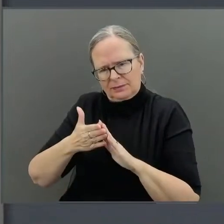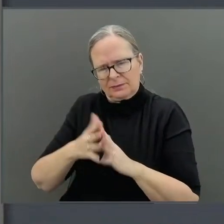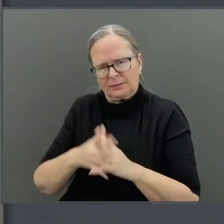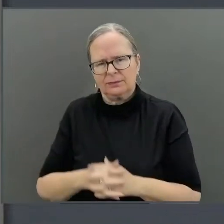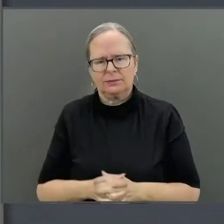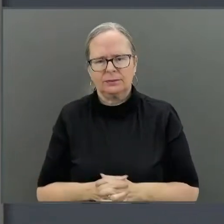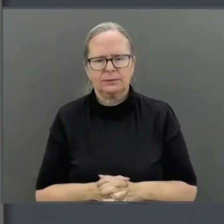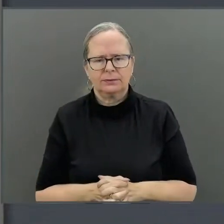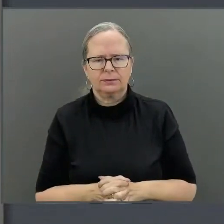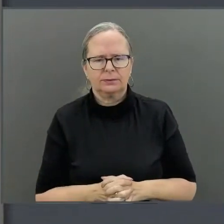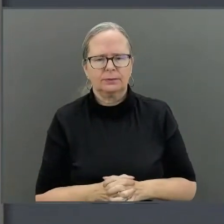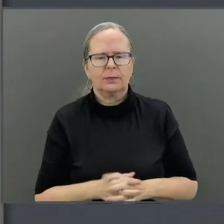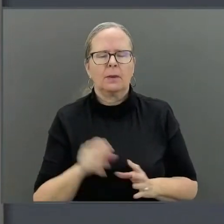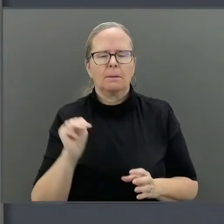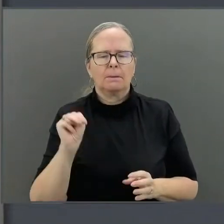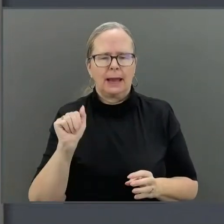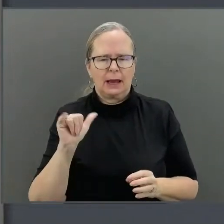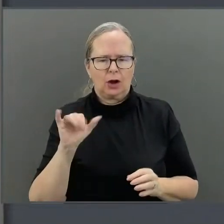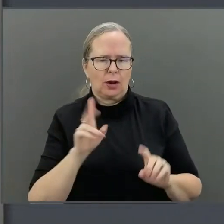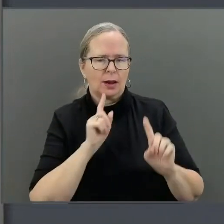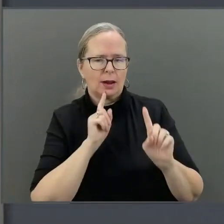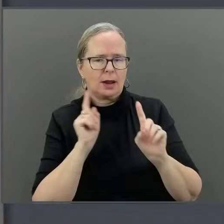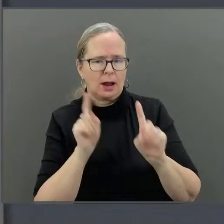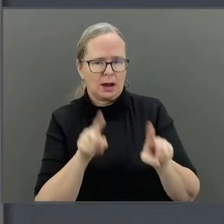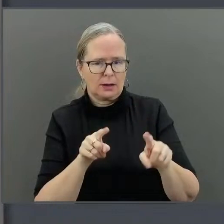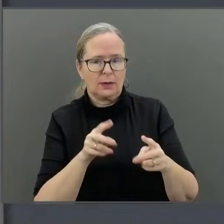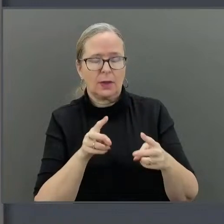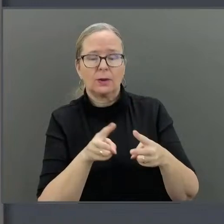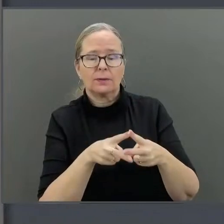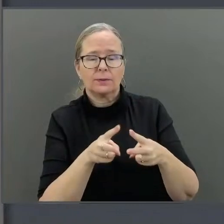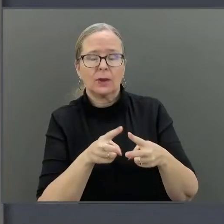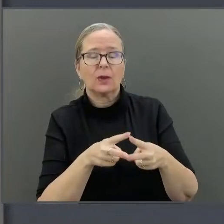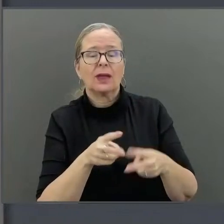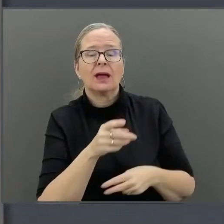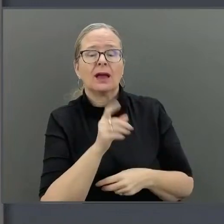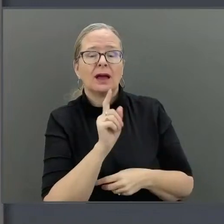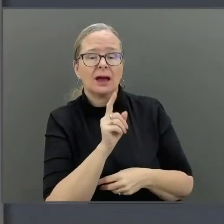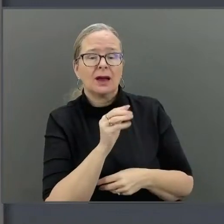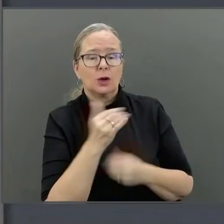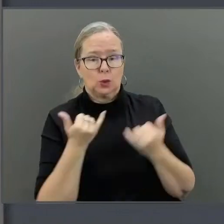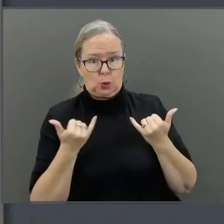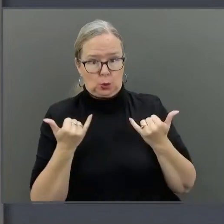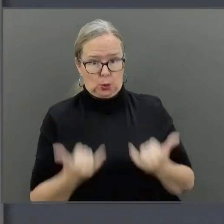the feeder main repairs and you've had uh several updates on how that work is going when it comes to